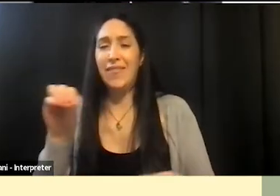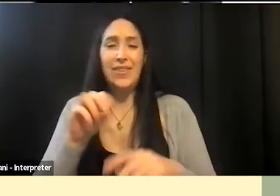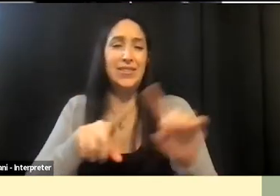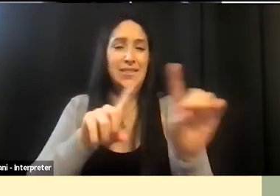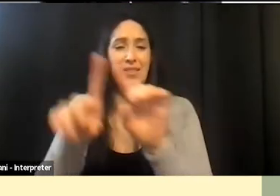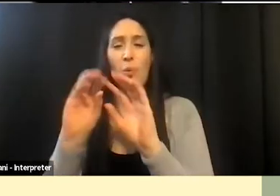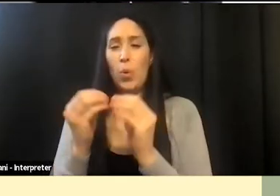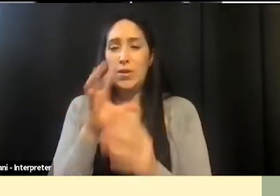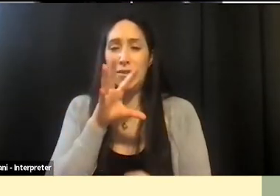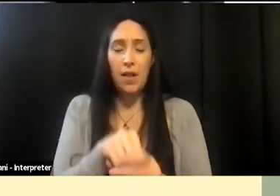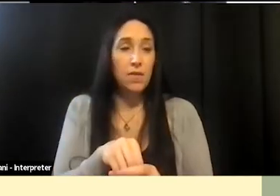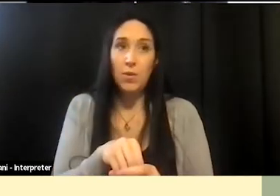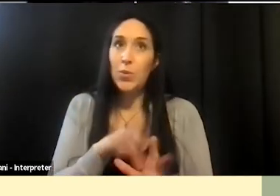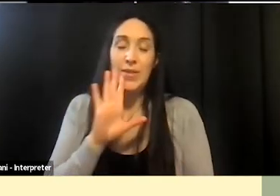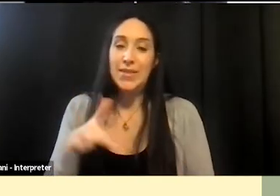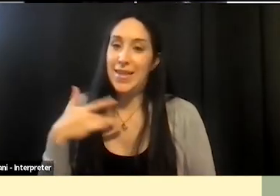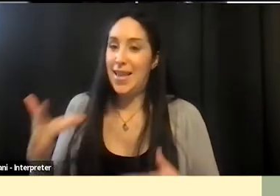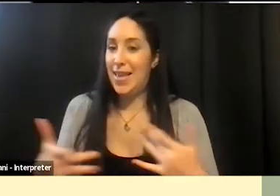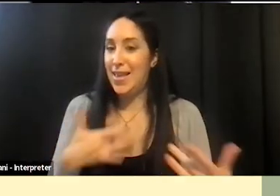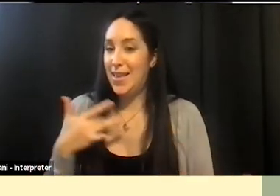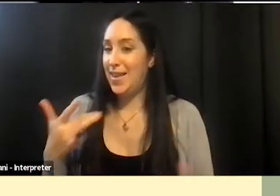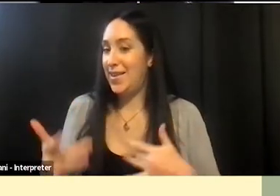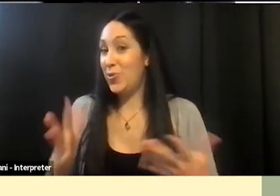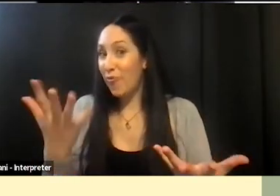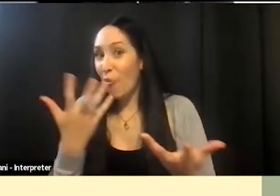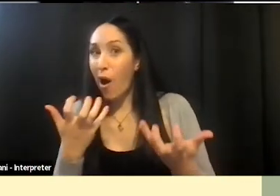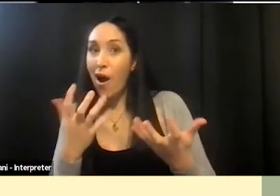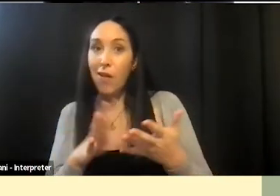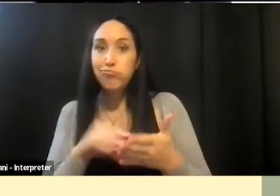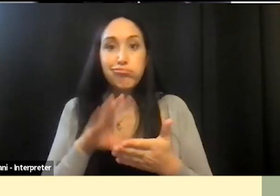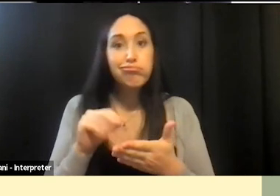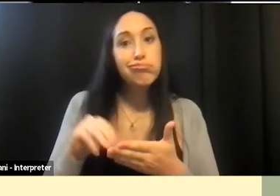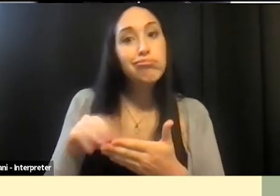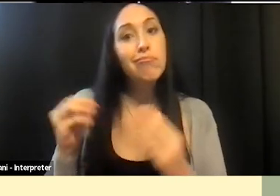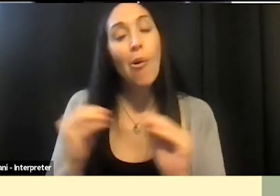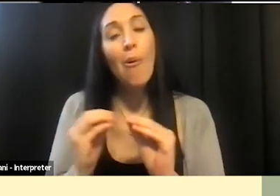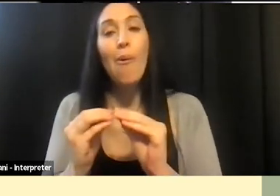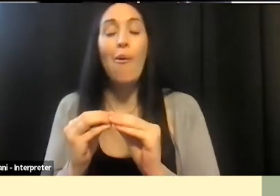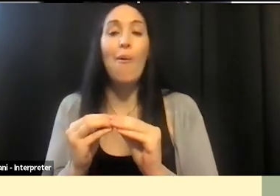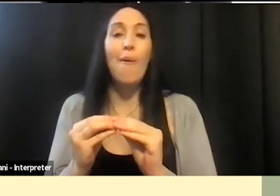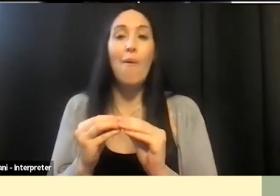And it it's gonna be very exciting. So if you wanna keep learning and learn about things that are outta your comfort zone,